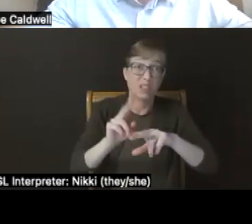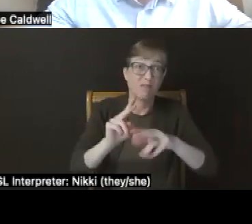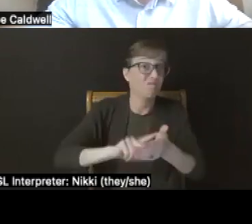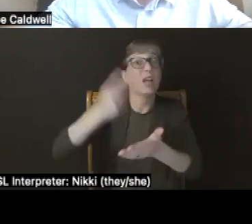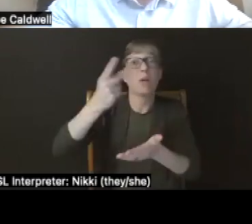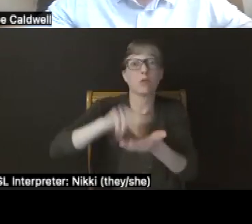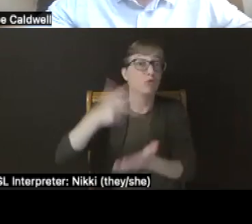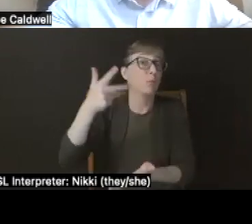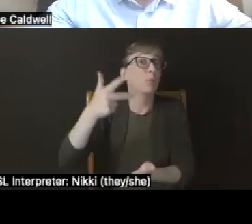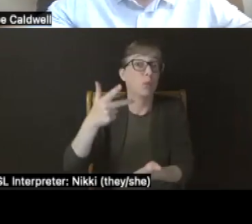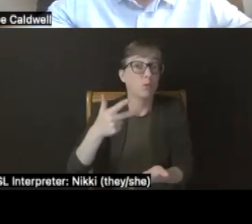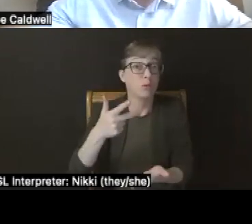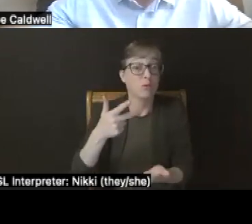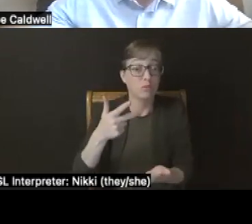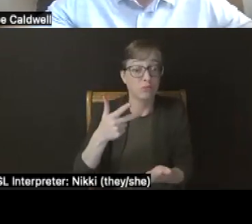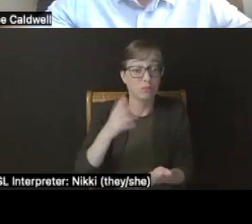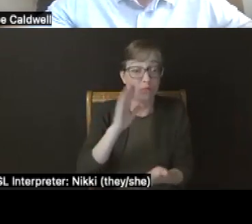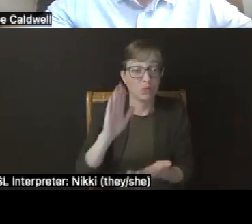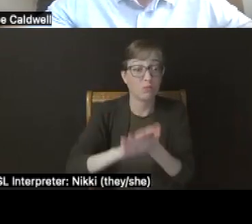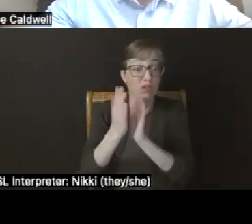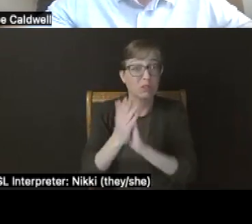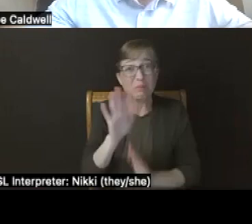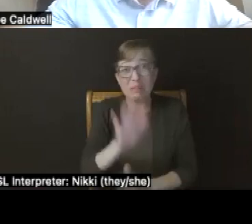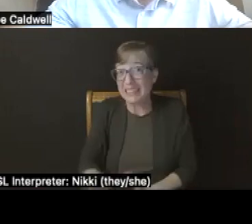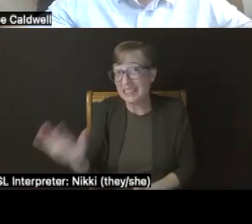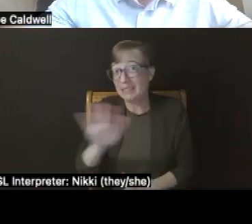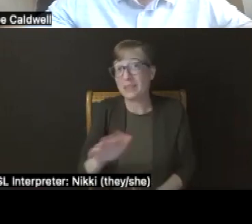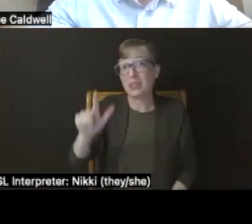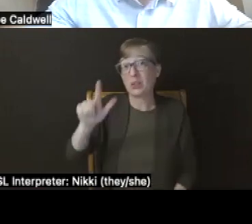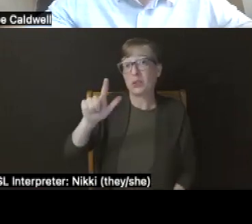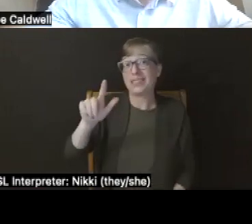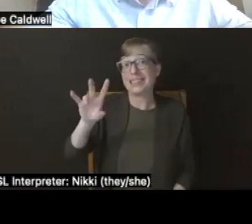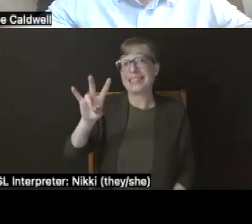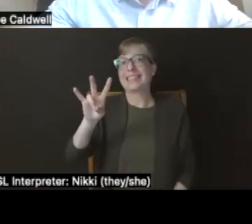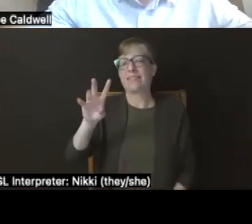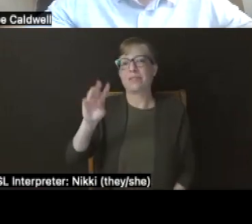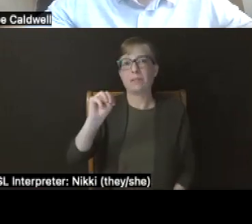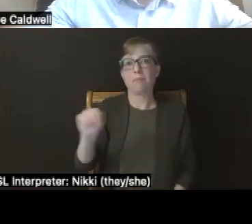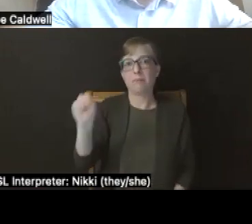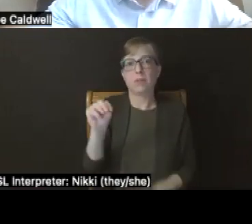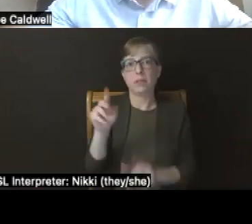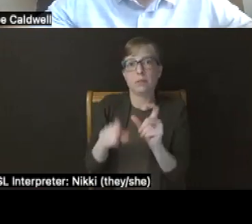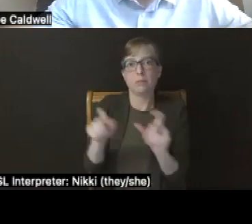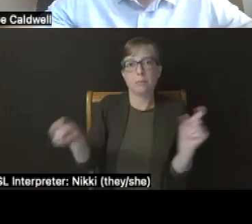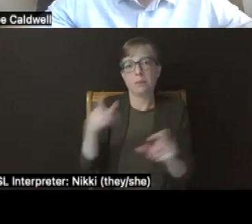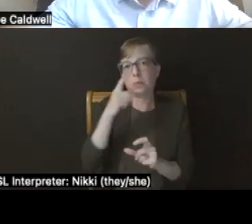an estimated 27 million people. This is a really important topic